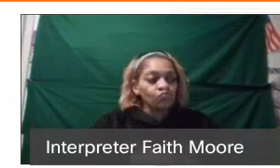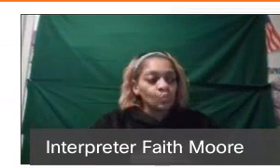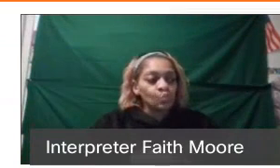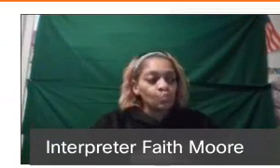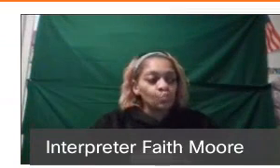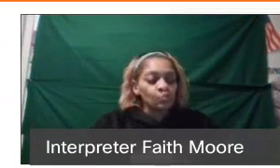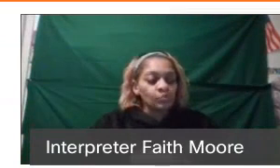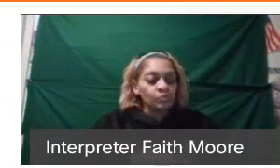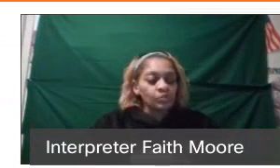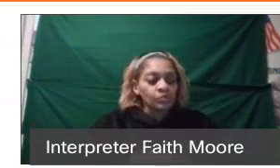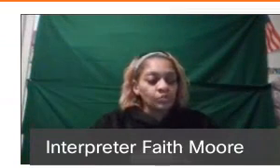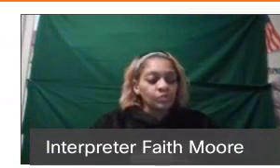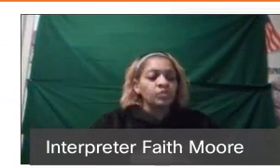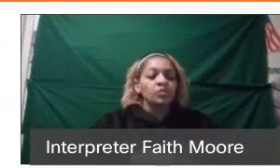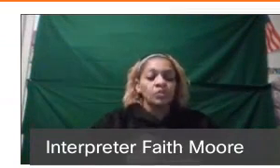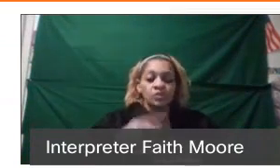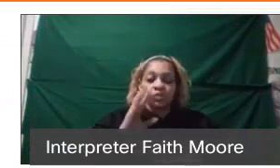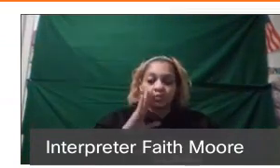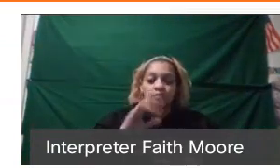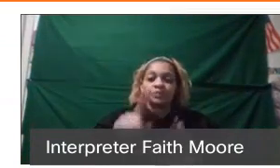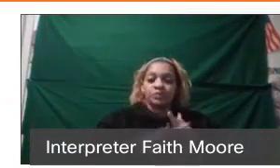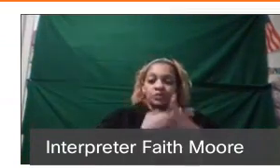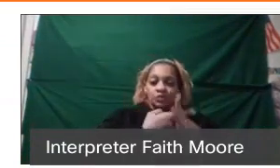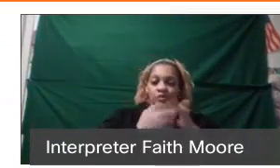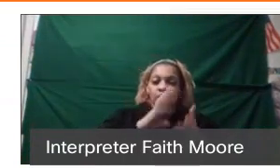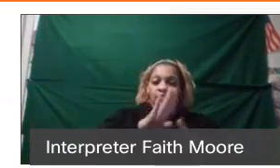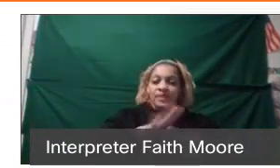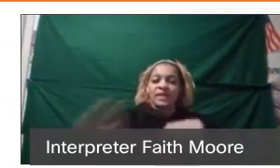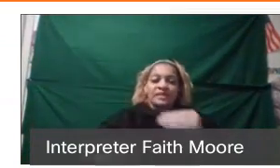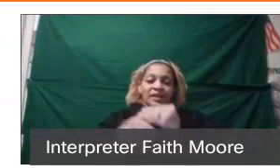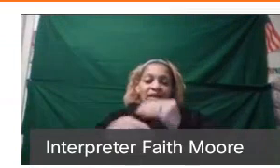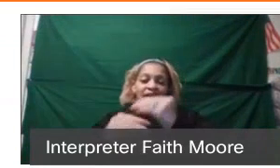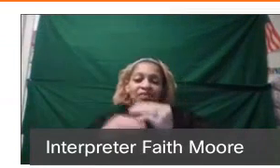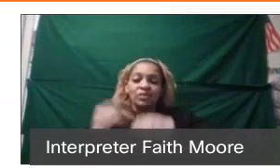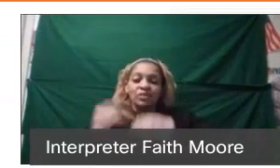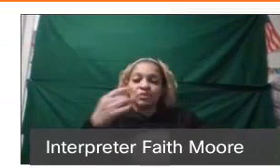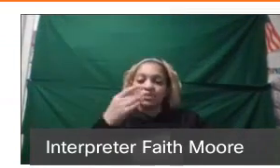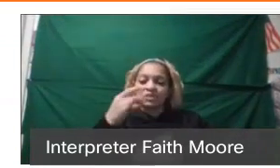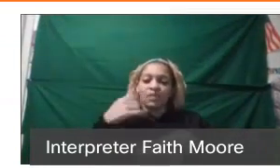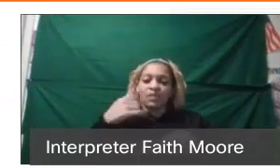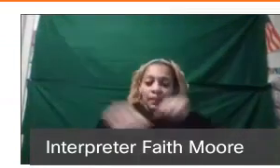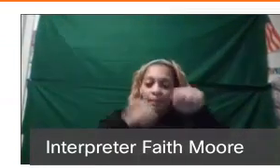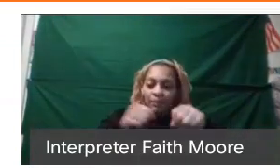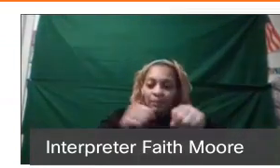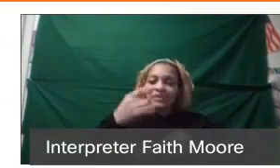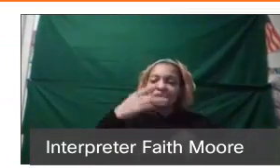Do a signal to add the bike signals and ambiguous signal to make that trail.